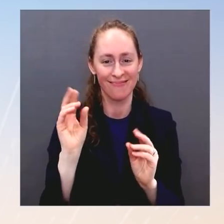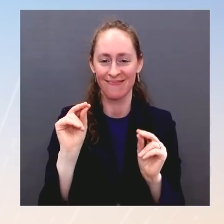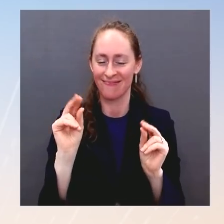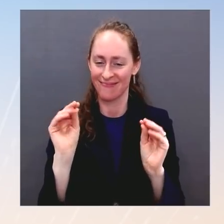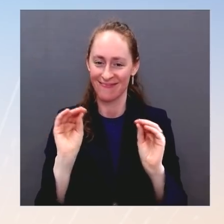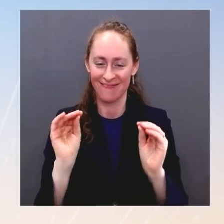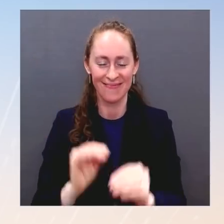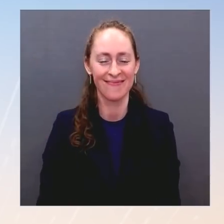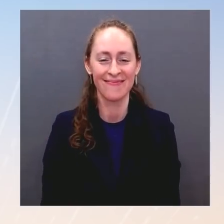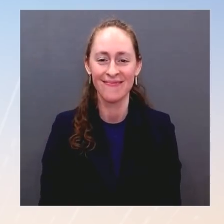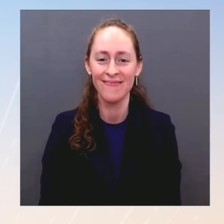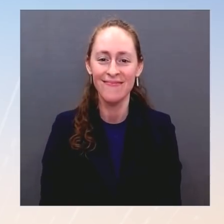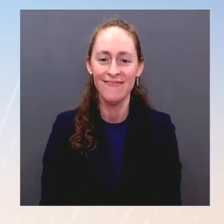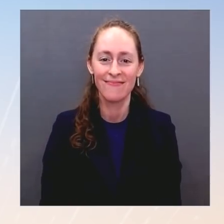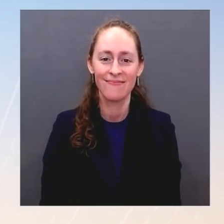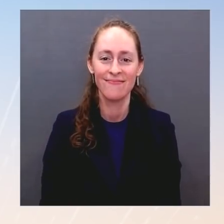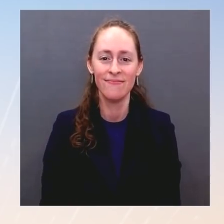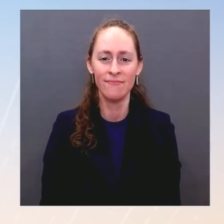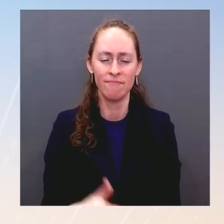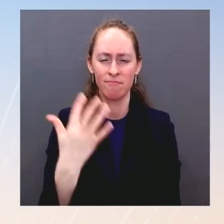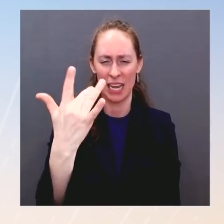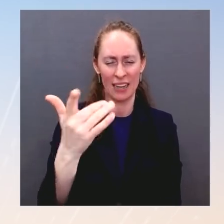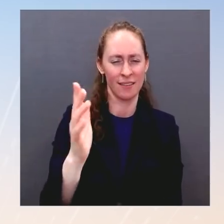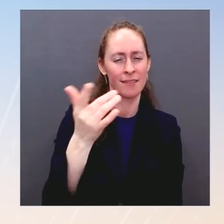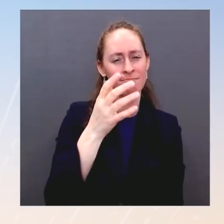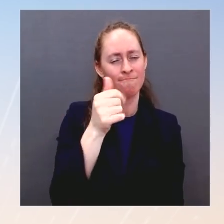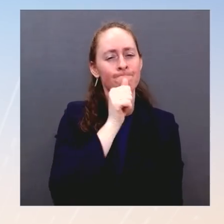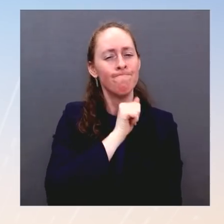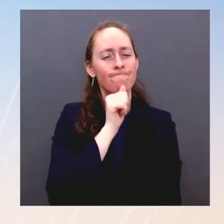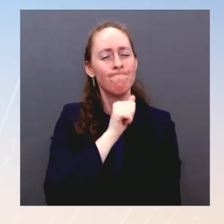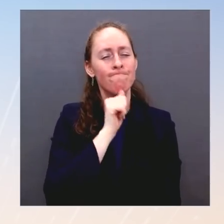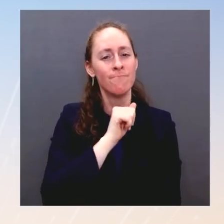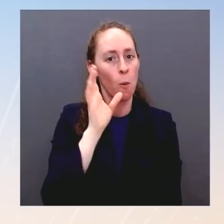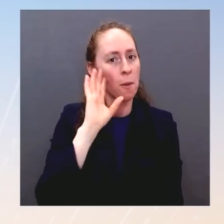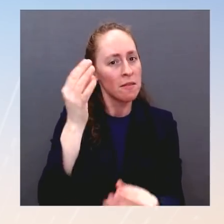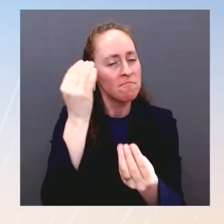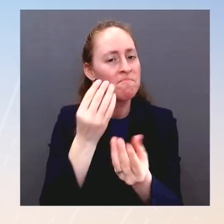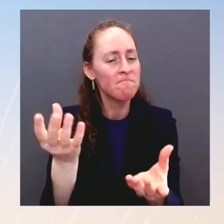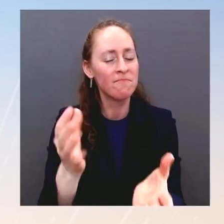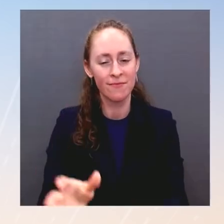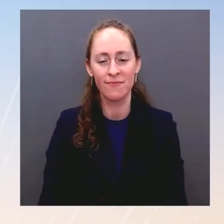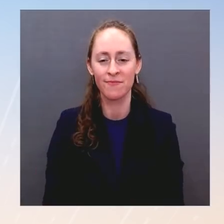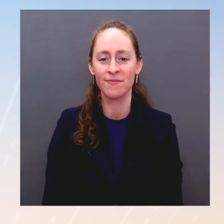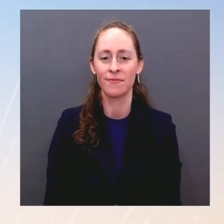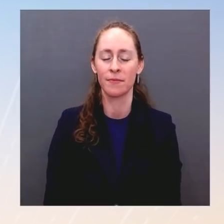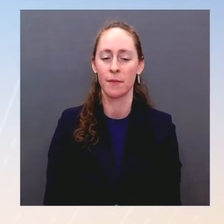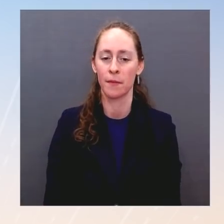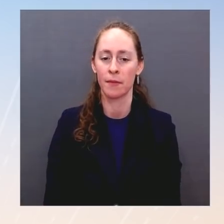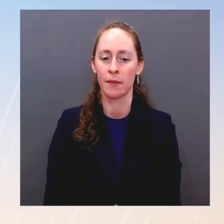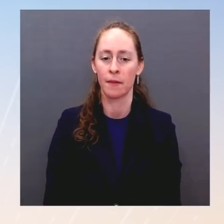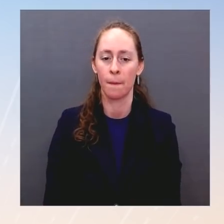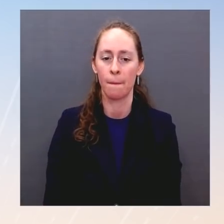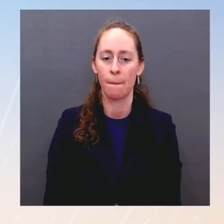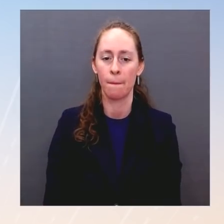or we'll have more to say later this weekend. You know, it's also -- as it relates to Russia-Ukraine: You know, we are unfortunately still in the middle of this conflict. Right?